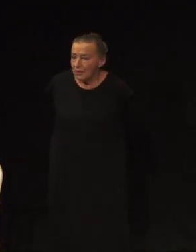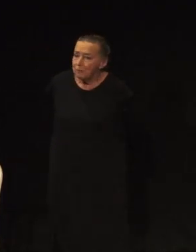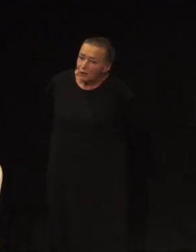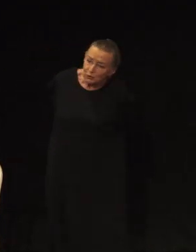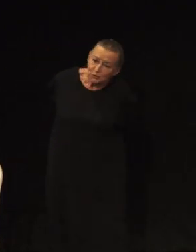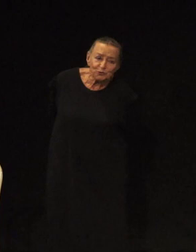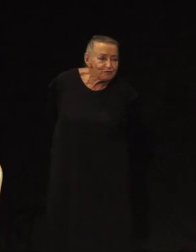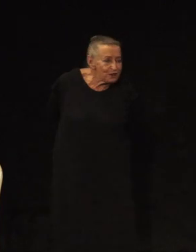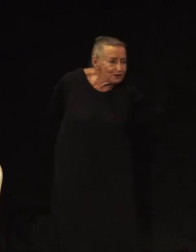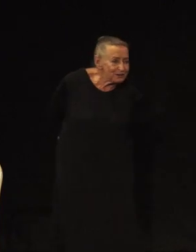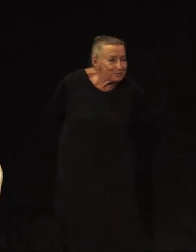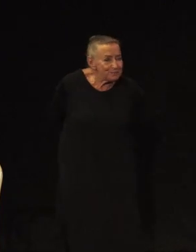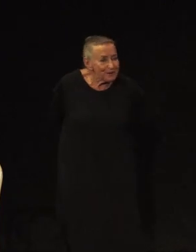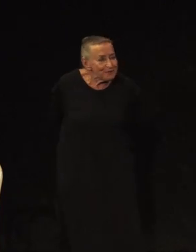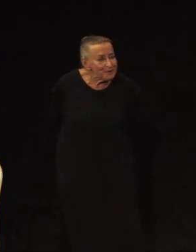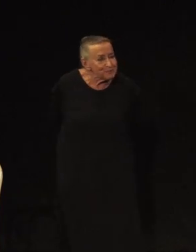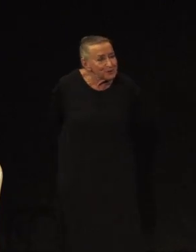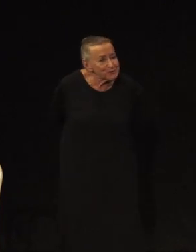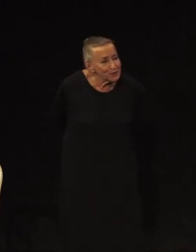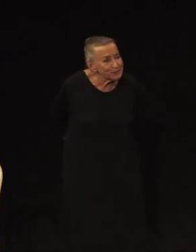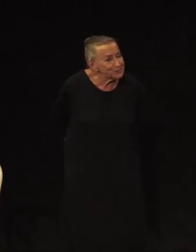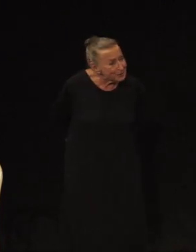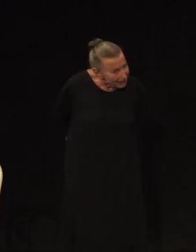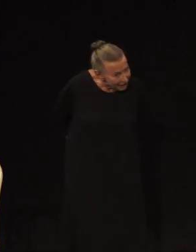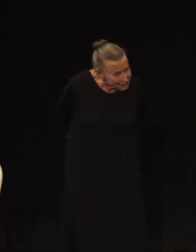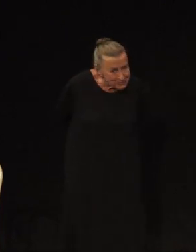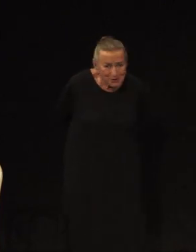on higher ground a manor stood,